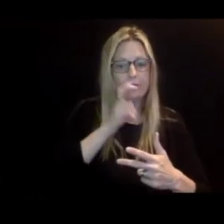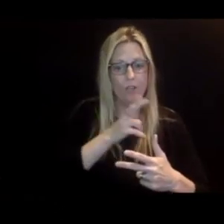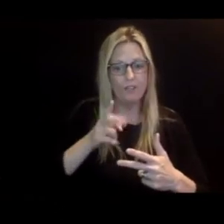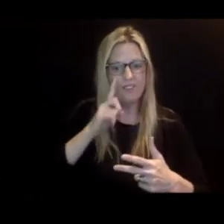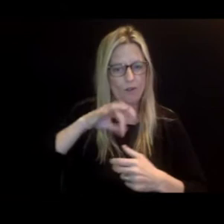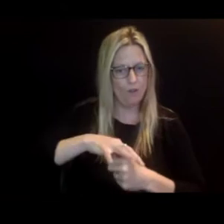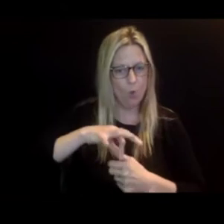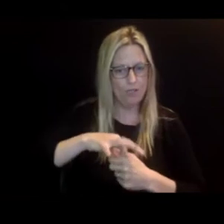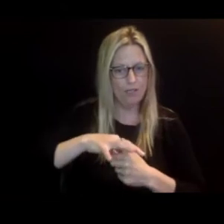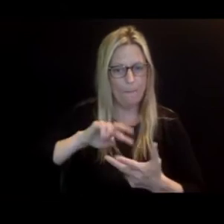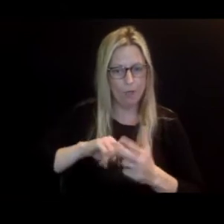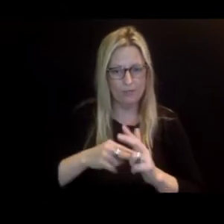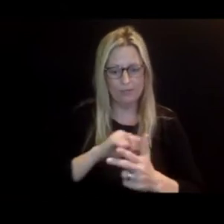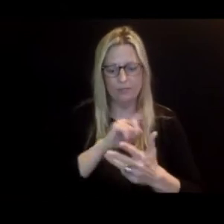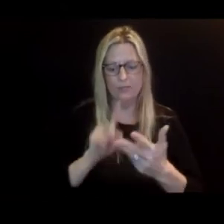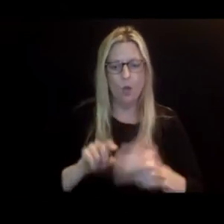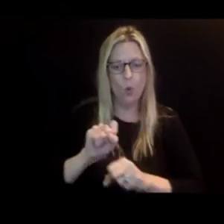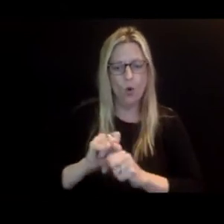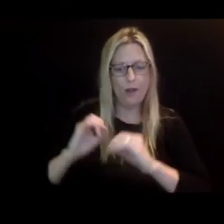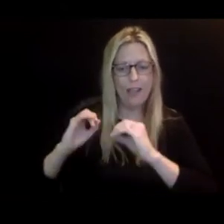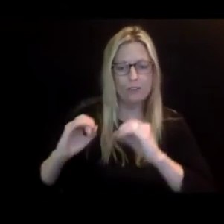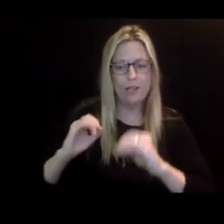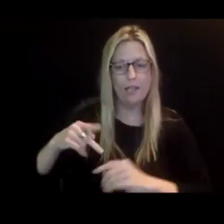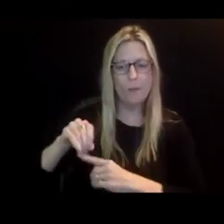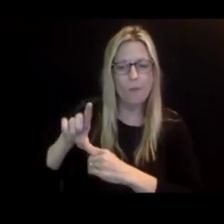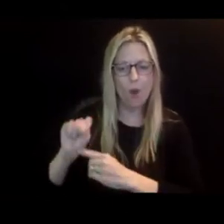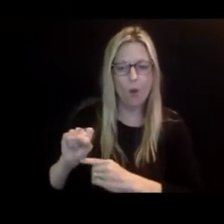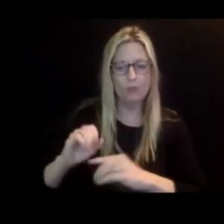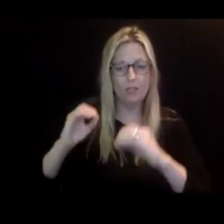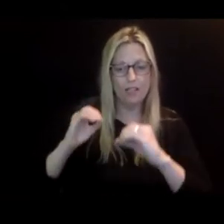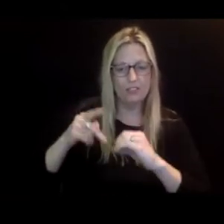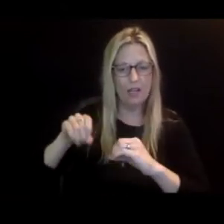Hearing 4. Work together to educate polling places